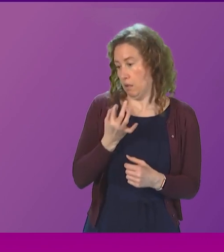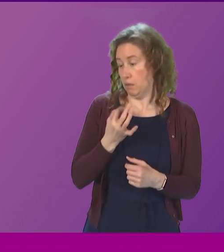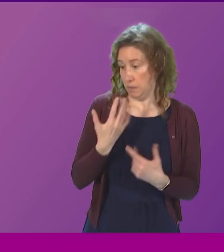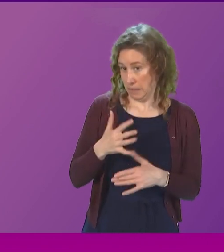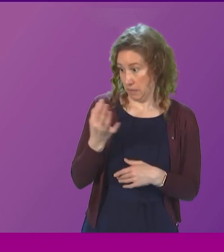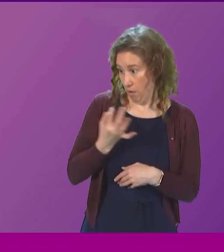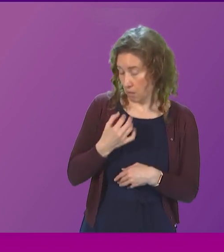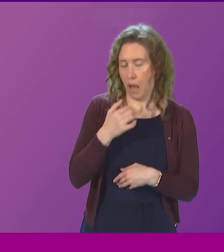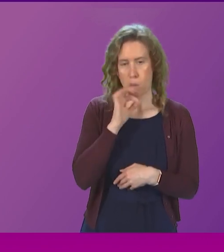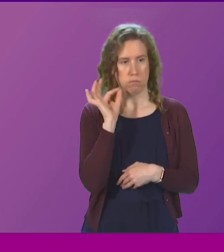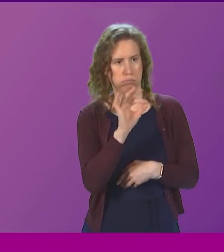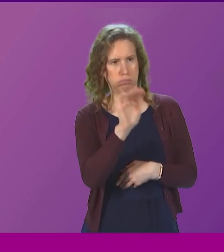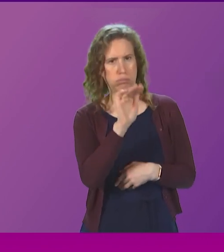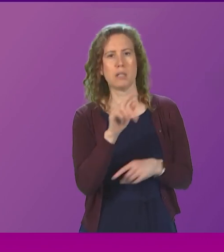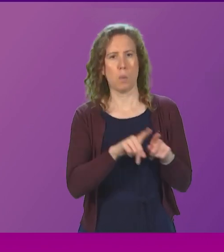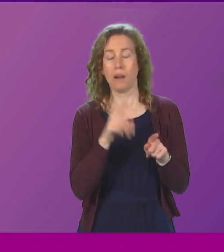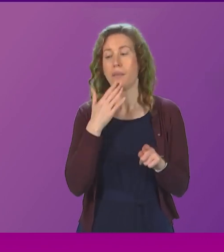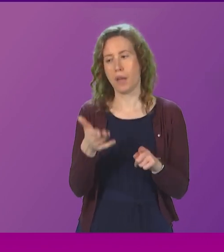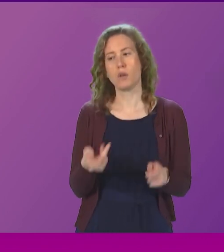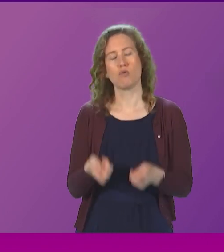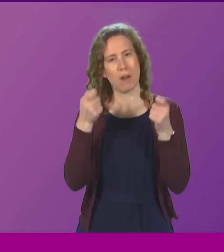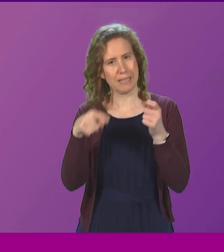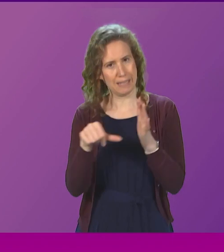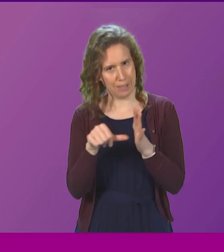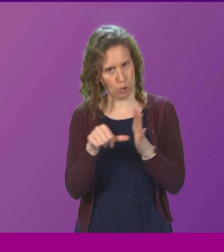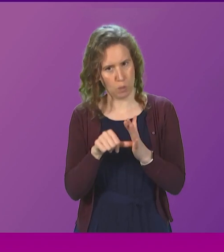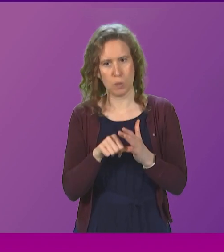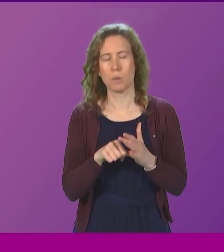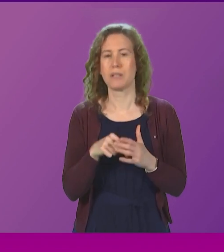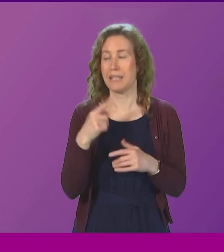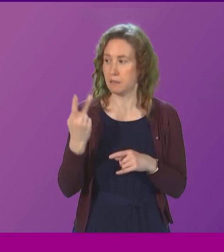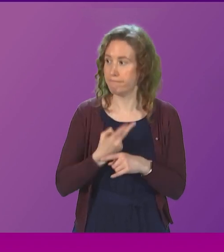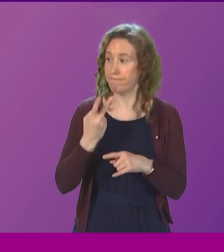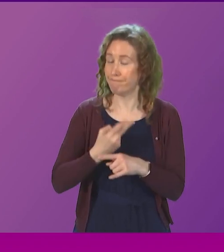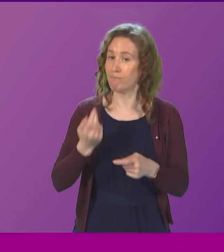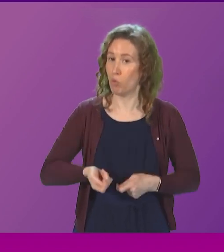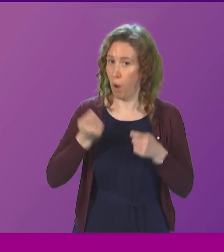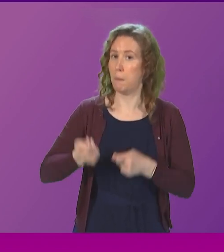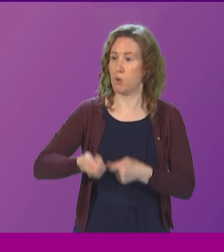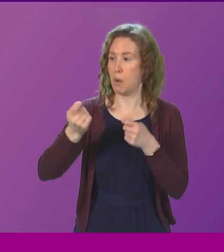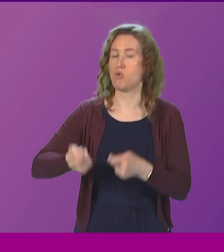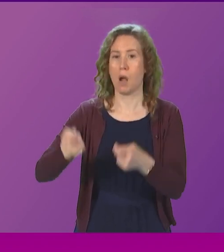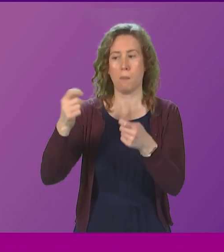I commend him for raising the issue consistently in the chamber on behalf of his constituents.